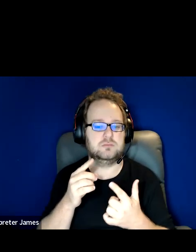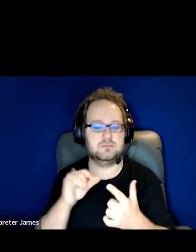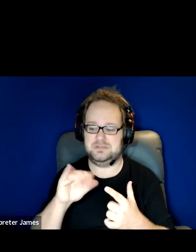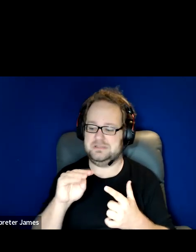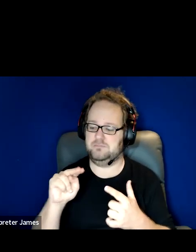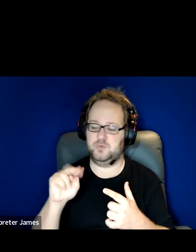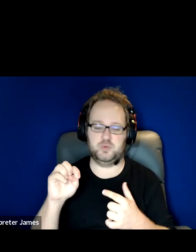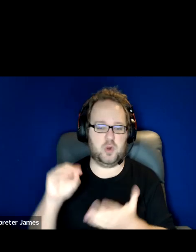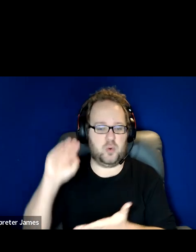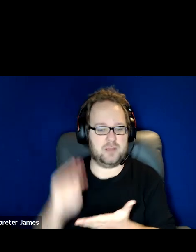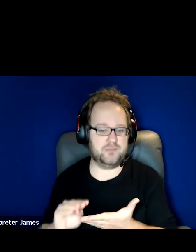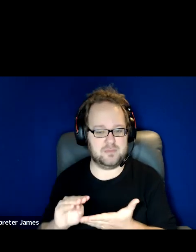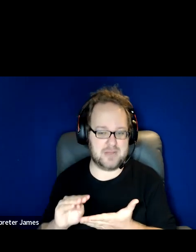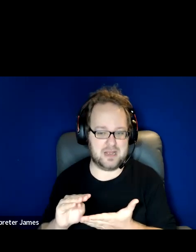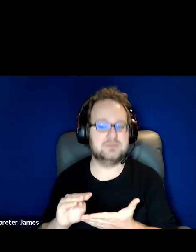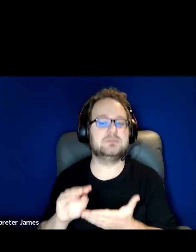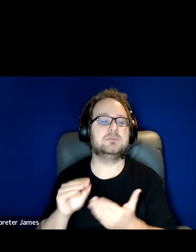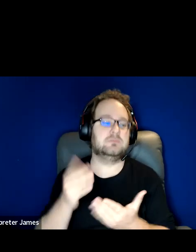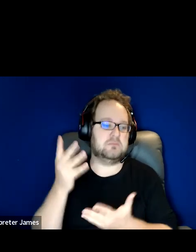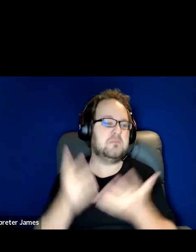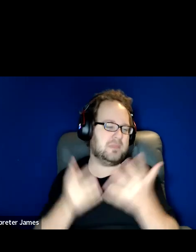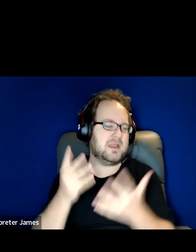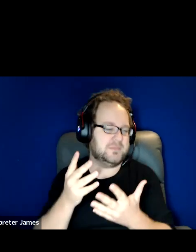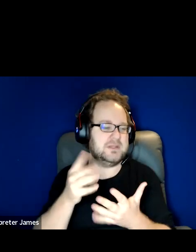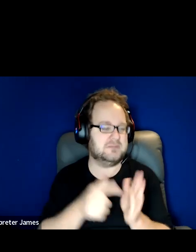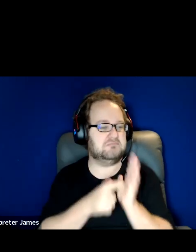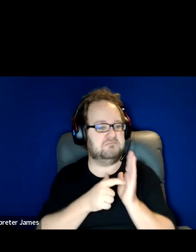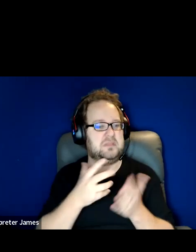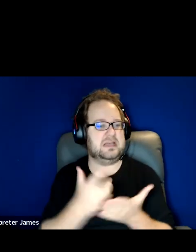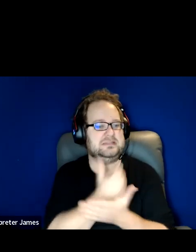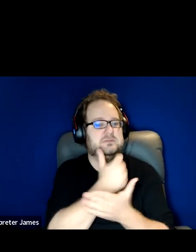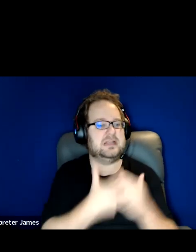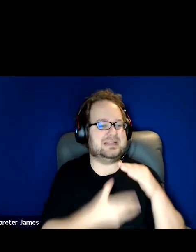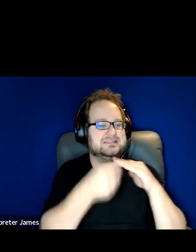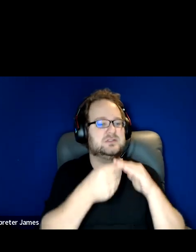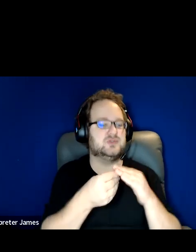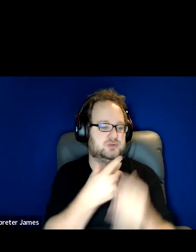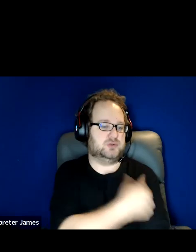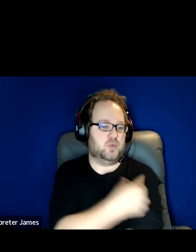vaccine if they have not been vaccinated previously. At this point in time, we're saying that people who are